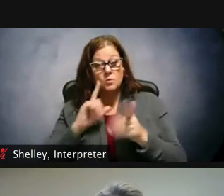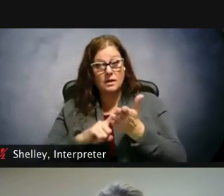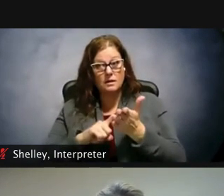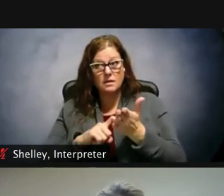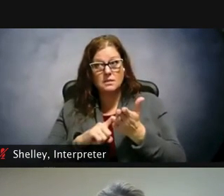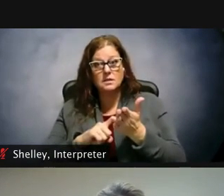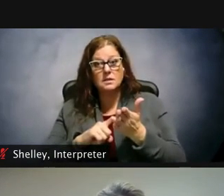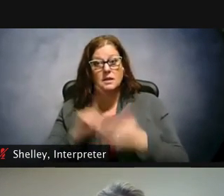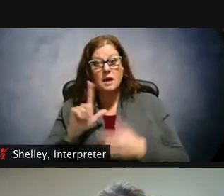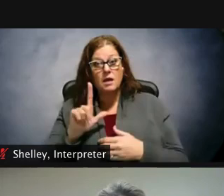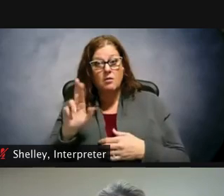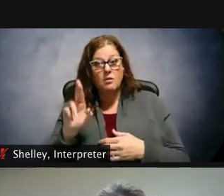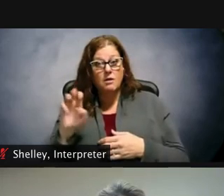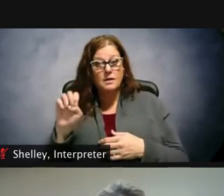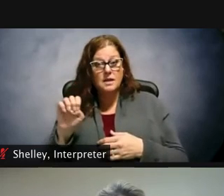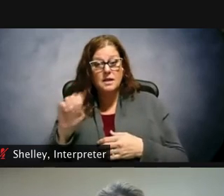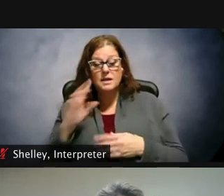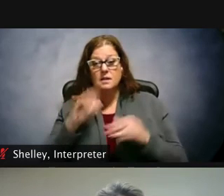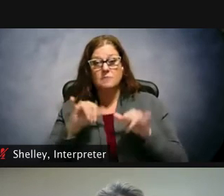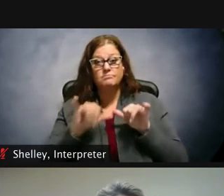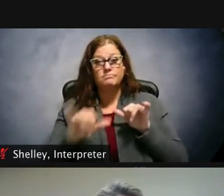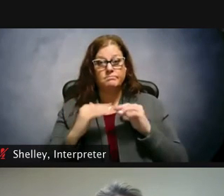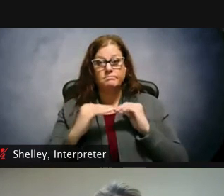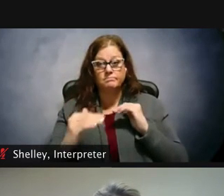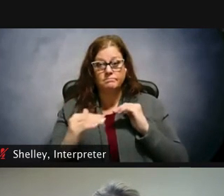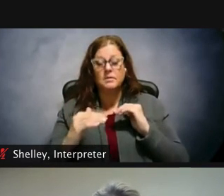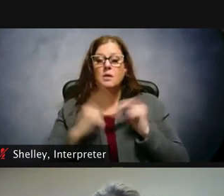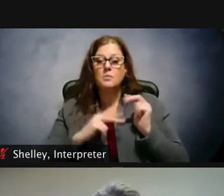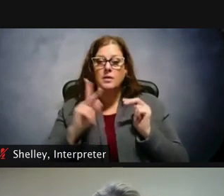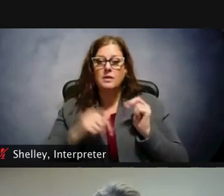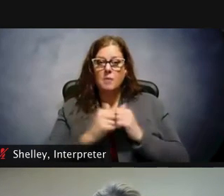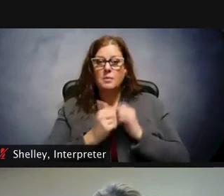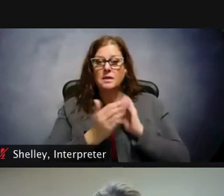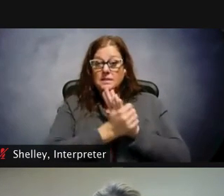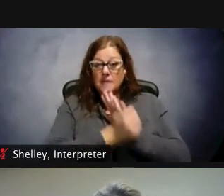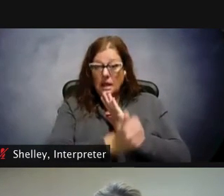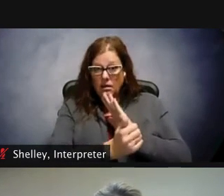LRE is not stagnant, that you are building a particular skill and are looking aLREady